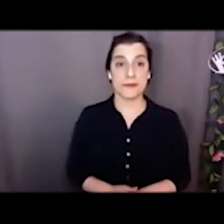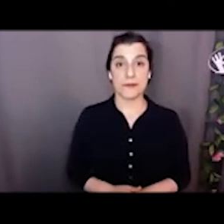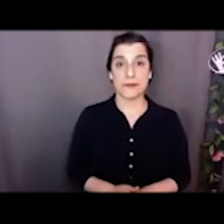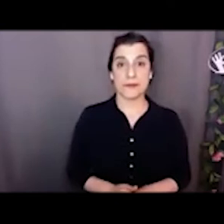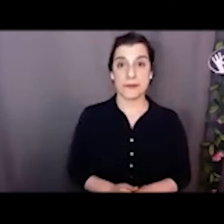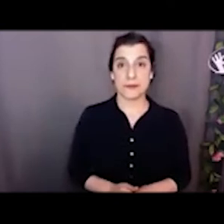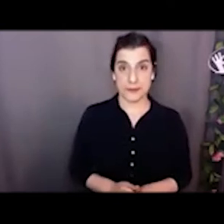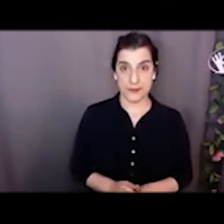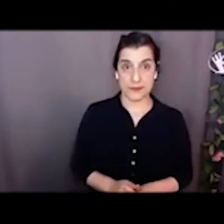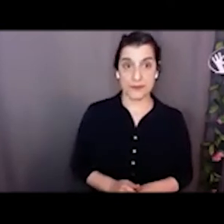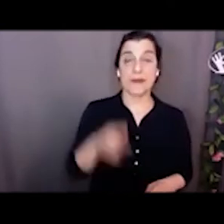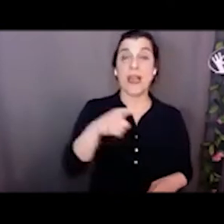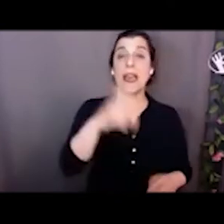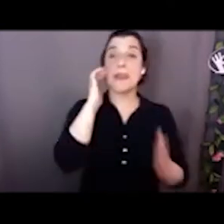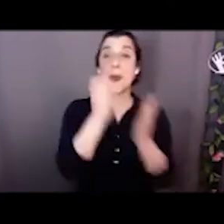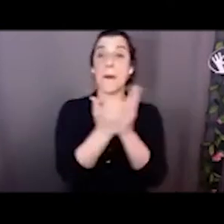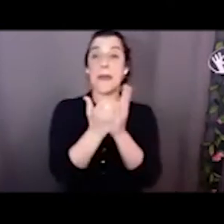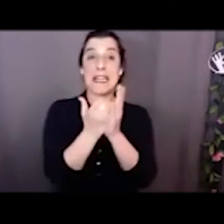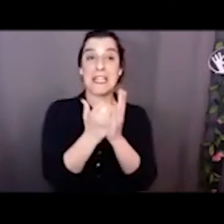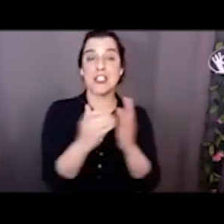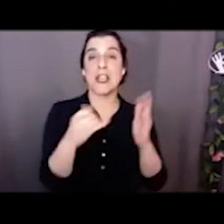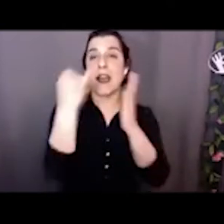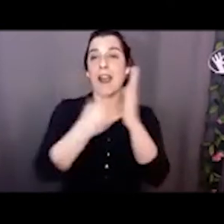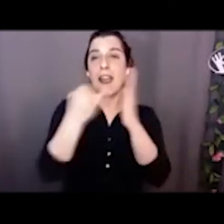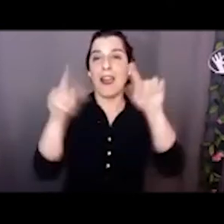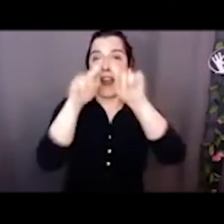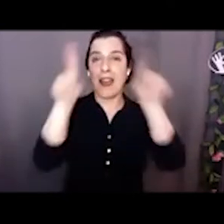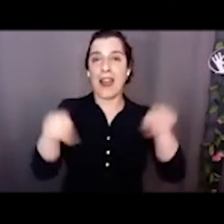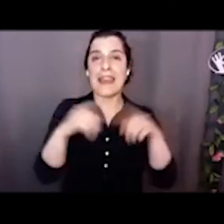This image says, um, dear Americans do not be racist against Asians.